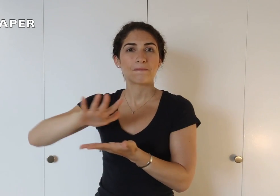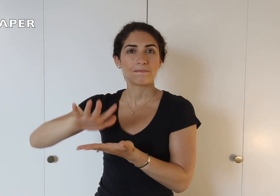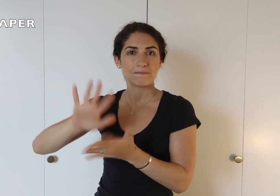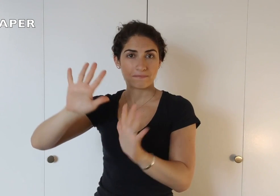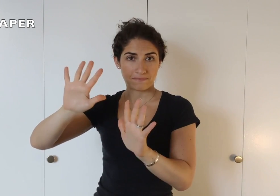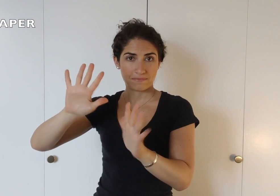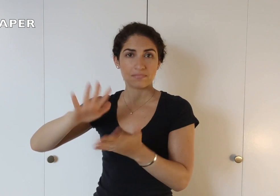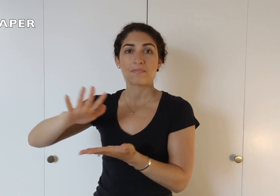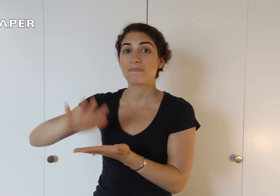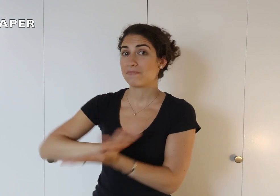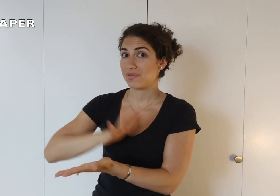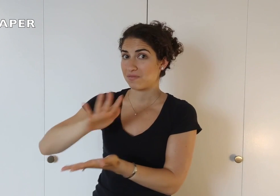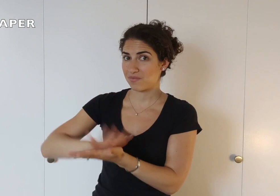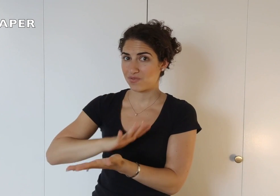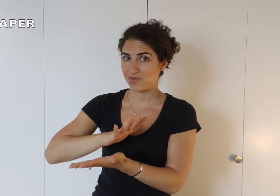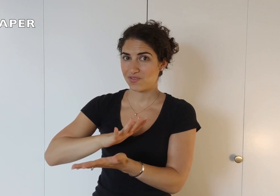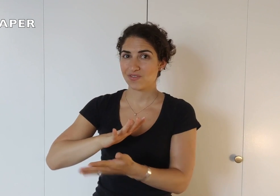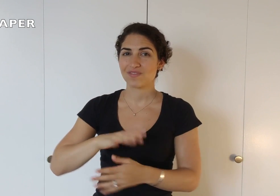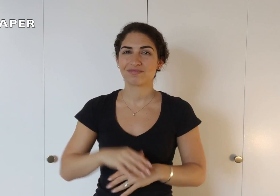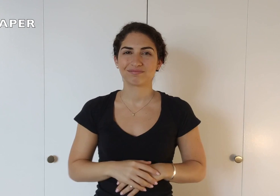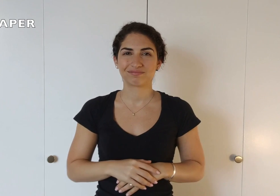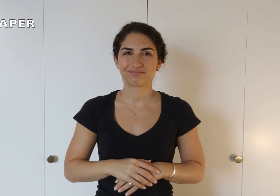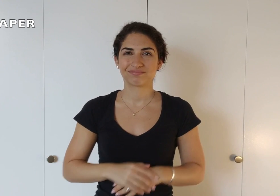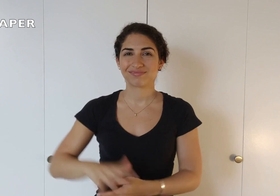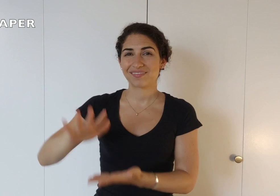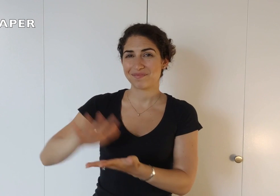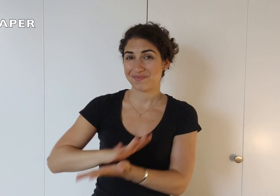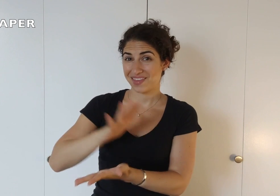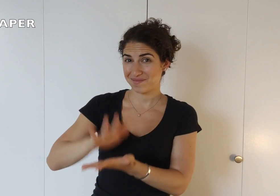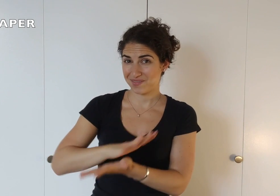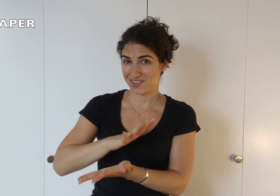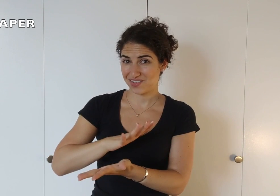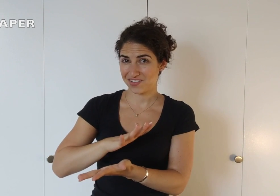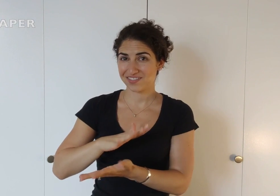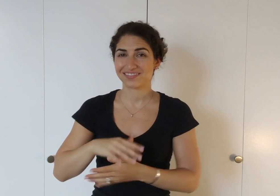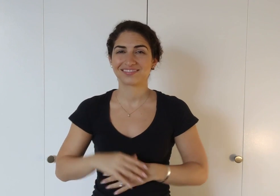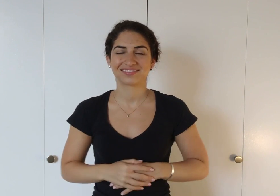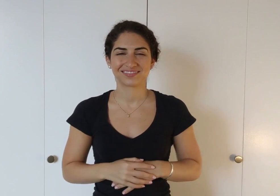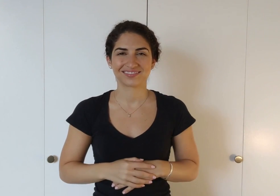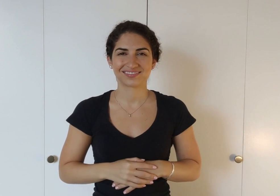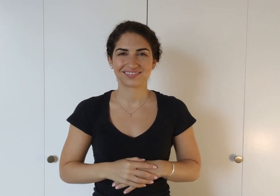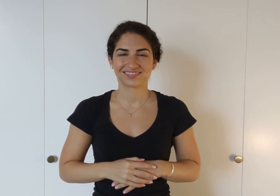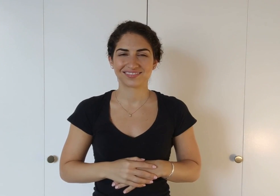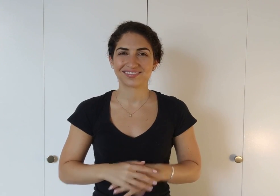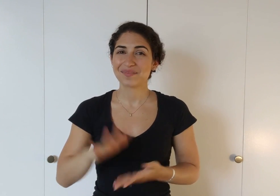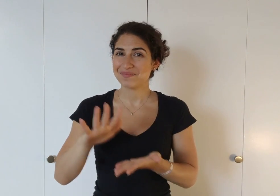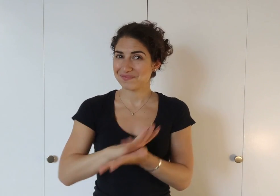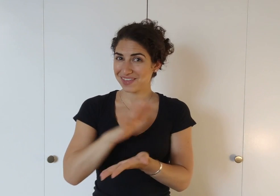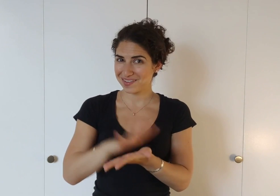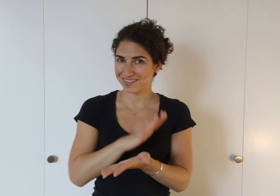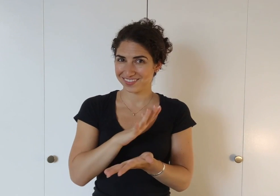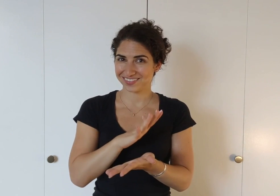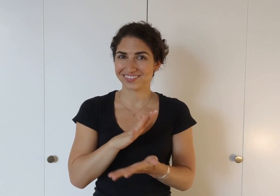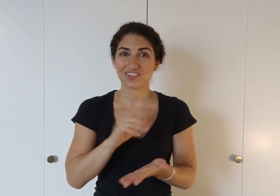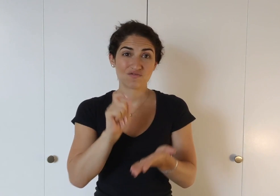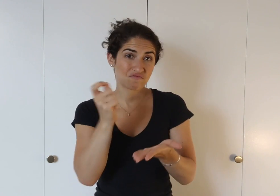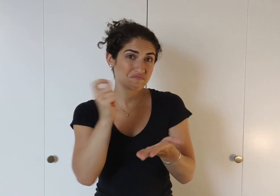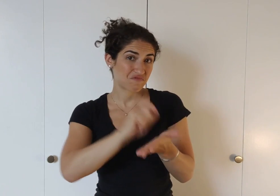the "5" handshape brushes inward. PAPER.